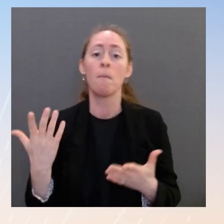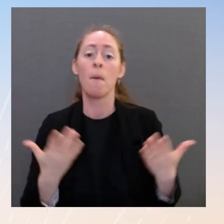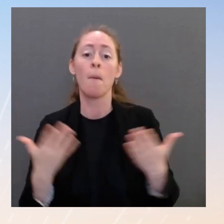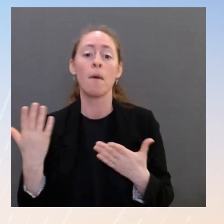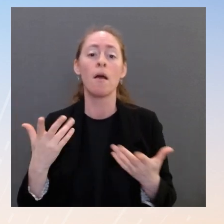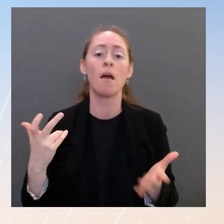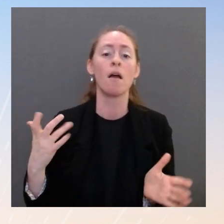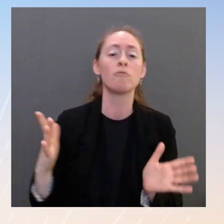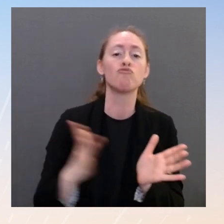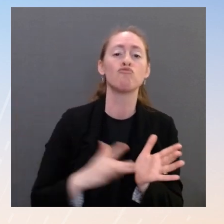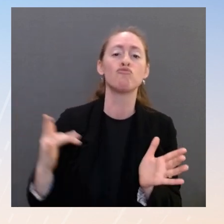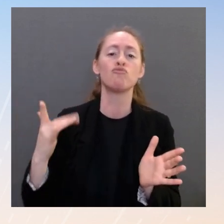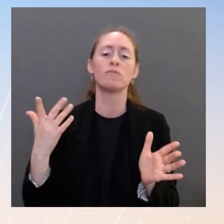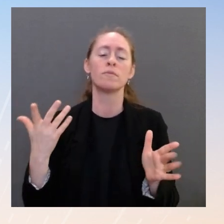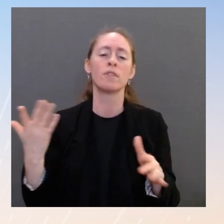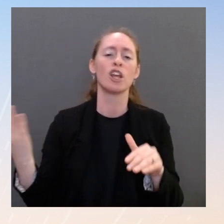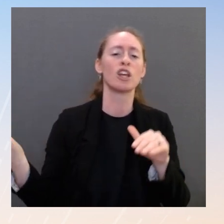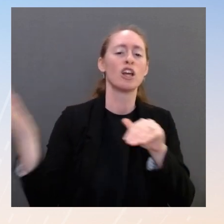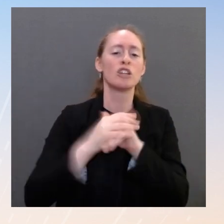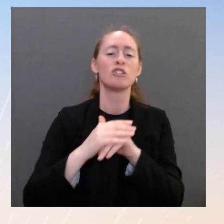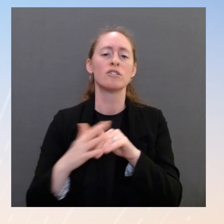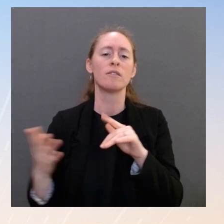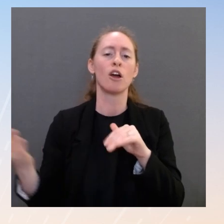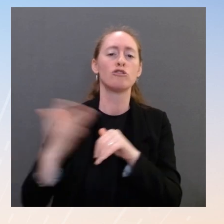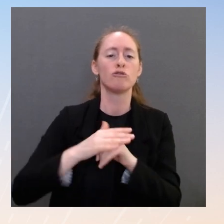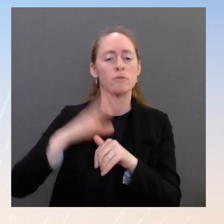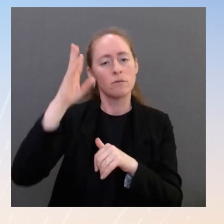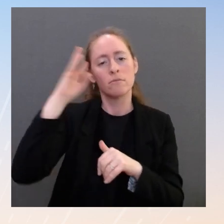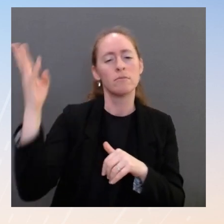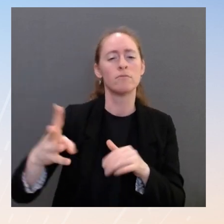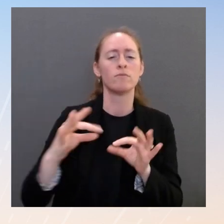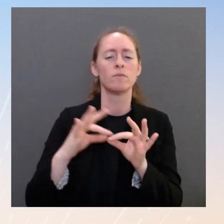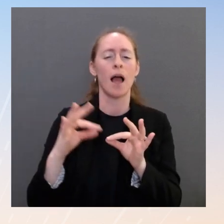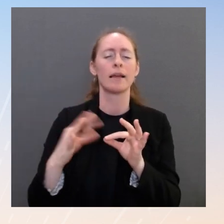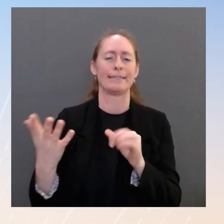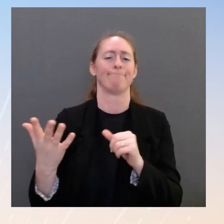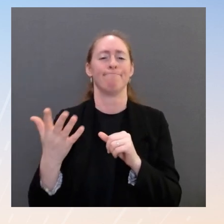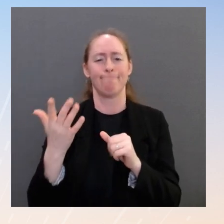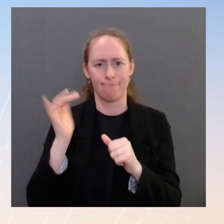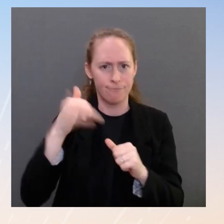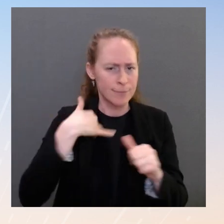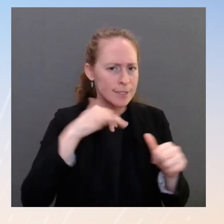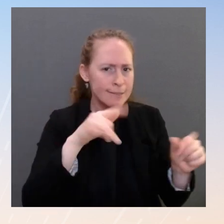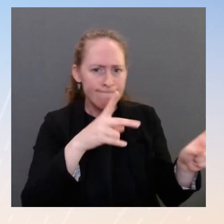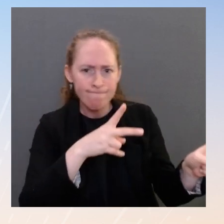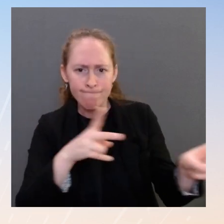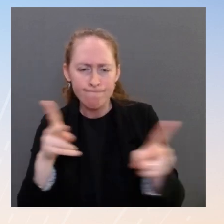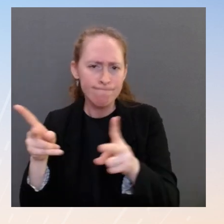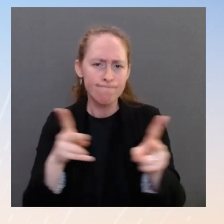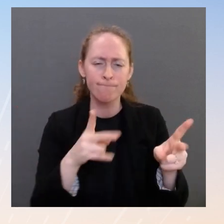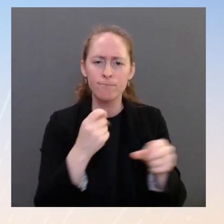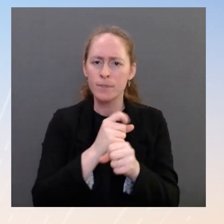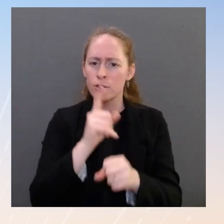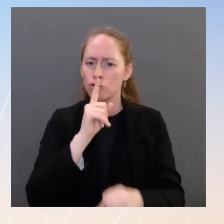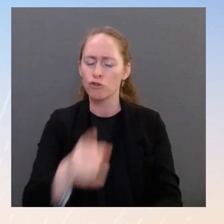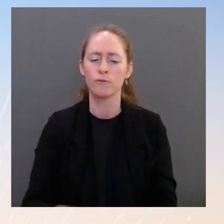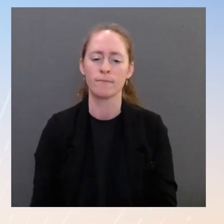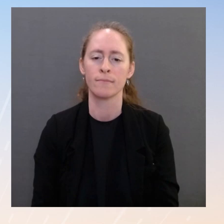And as you know, because we've had a range of charts in here, we watch that closely as well. And that's something we will continue to call out. I can do like one -- >> The Press: Thanks, Jen. I think we have to gather in a second.